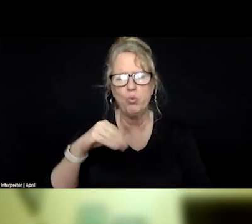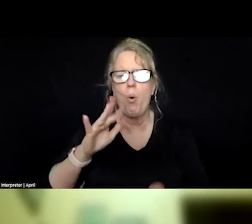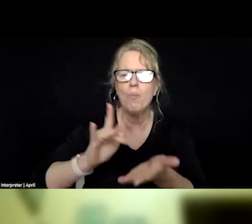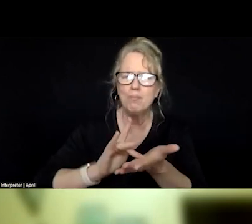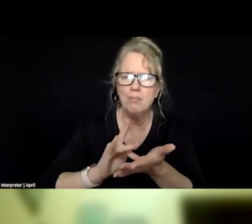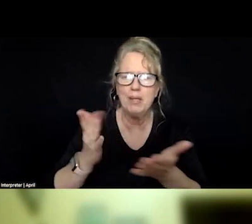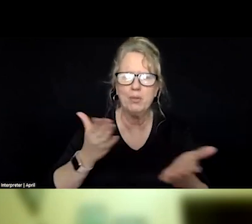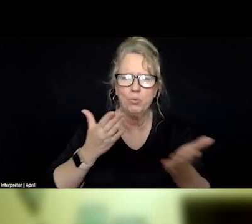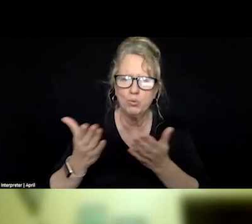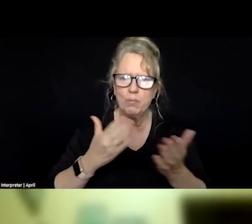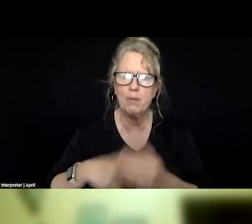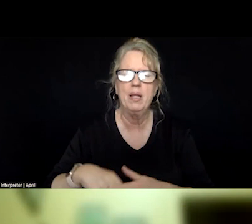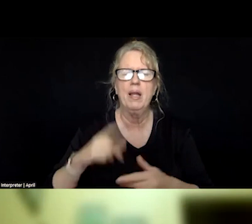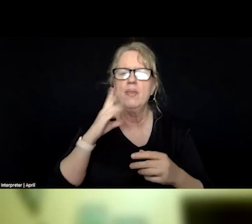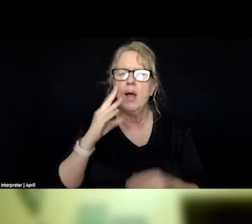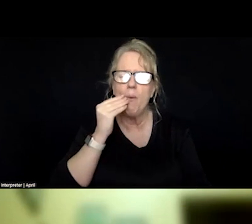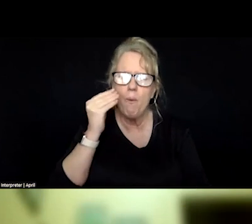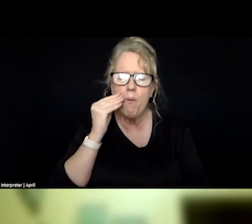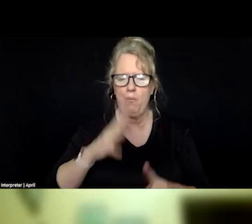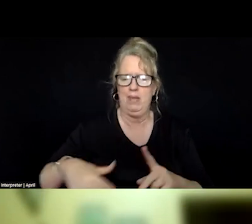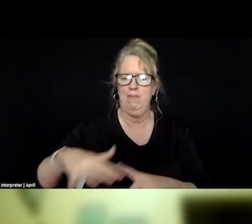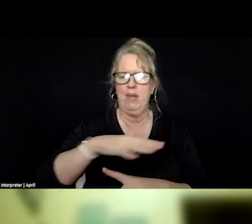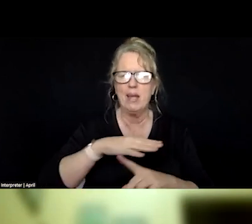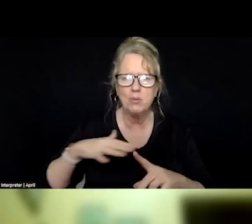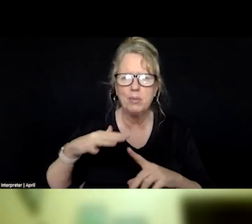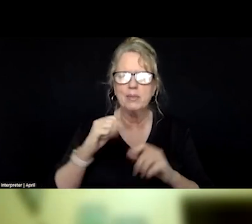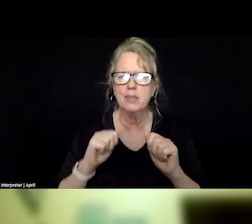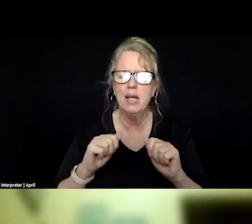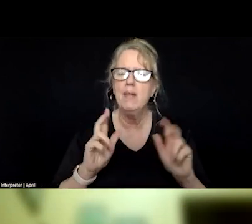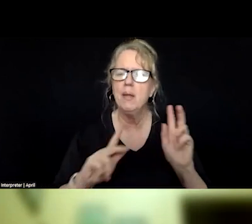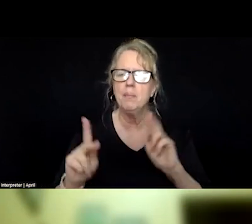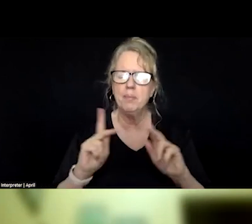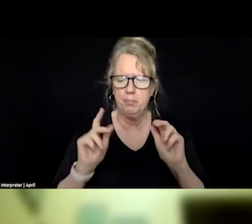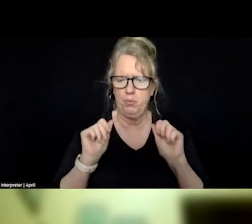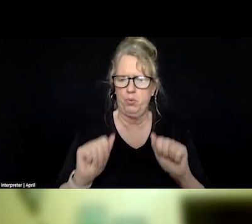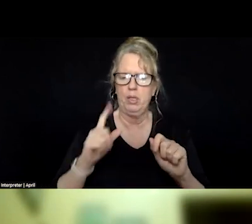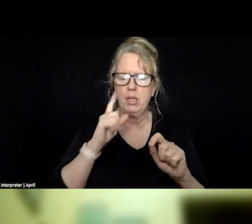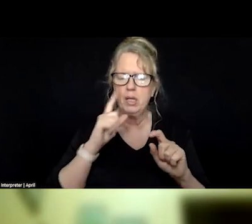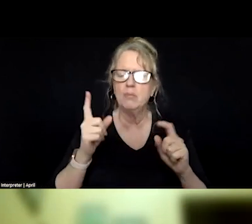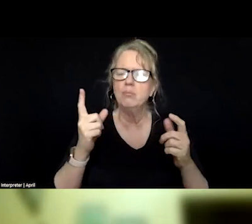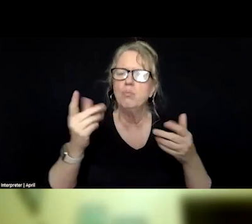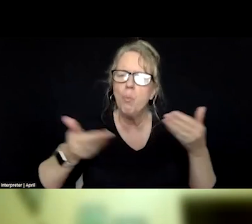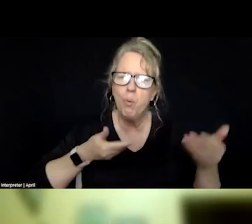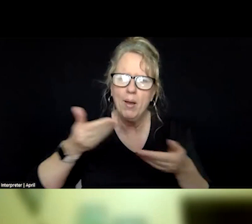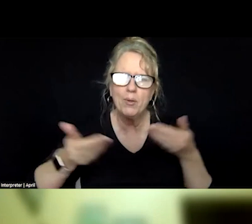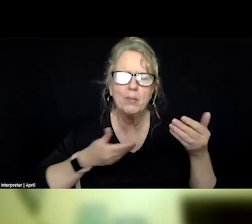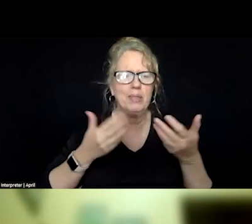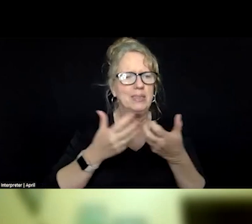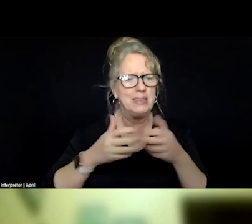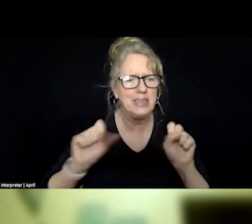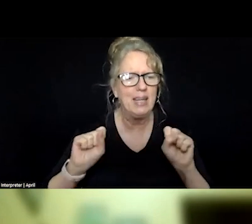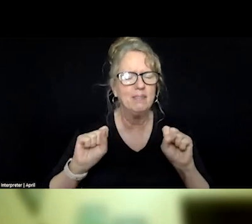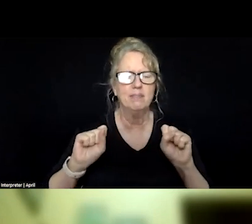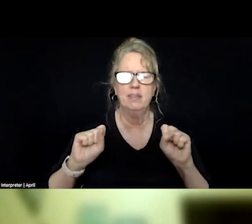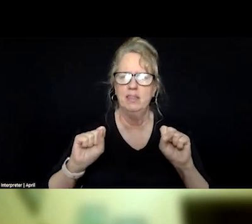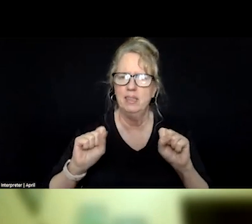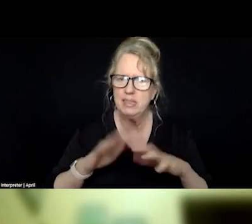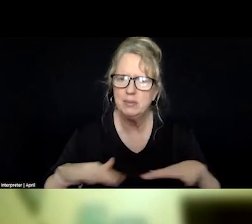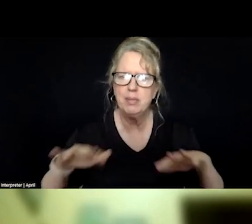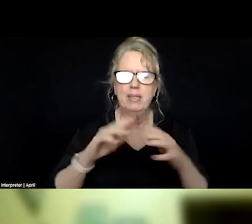THE HOME ENVIRONMENTS WHERE PEOPLE CAN FIND A WELCOMING, SAFE PLACE AND DEESCALATE